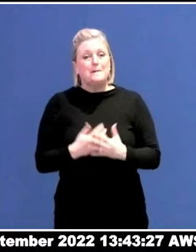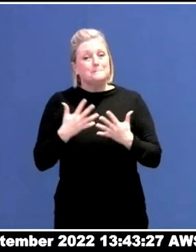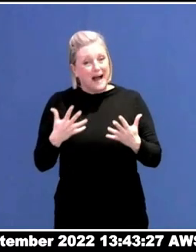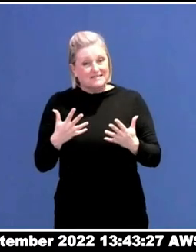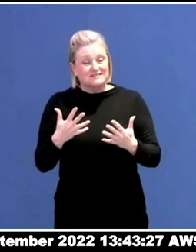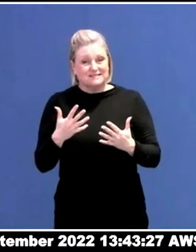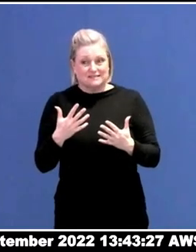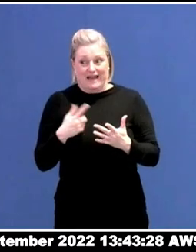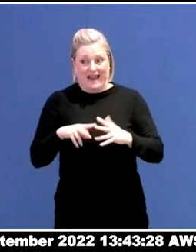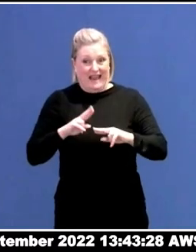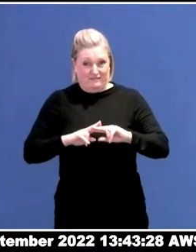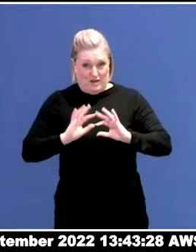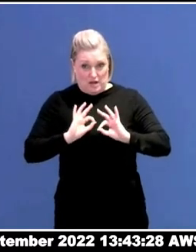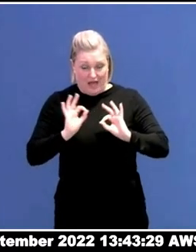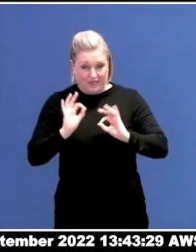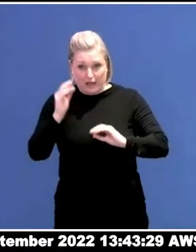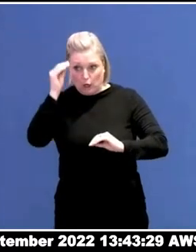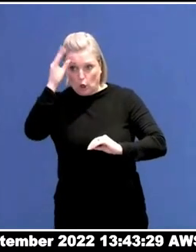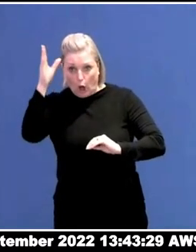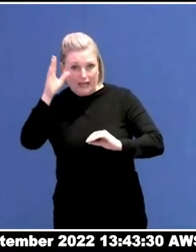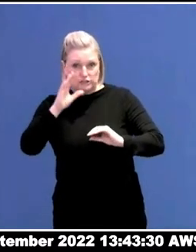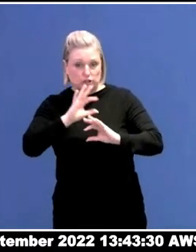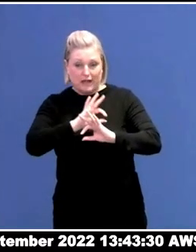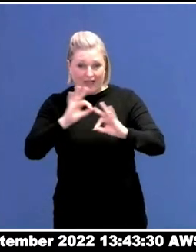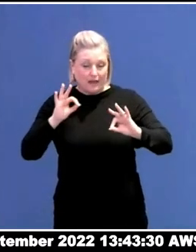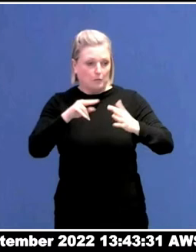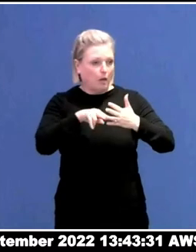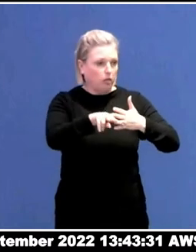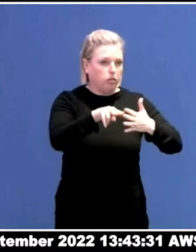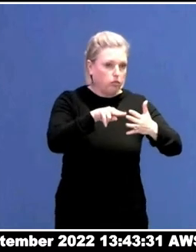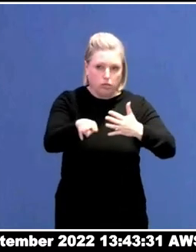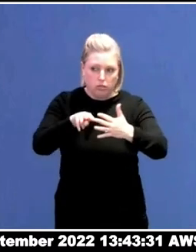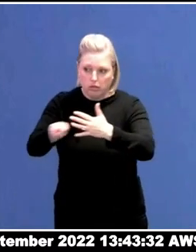Due to the lack of training, custodial staff then fail to recognise behaviour associated